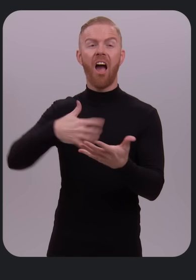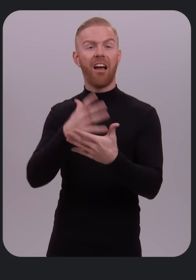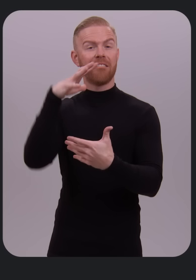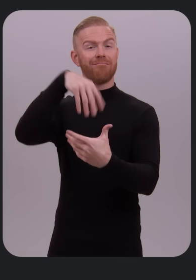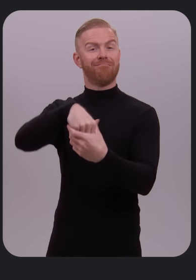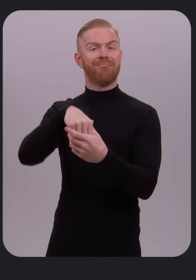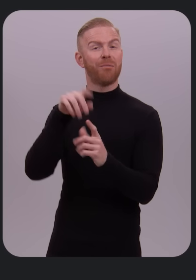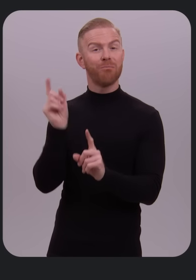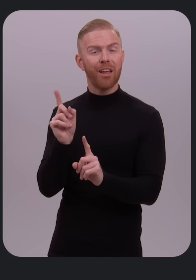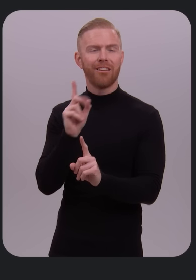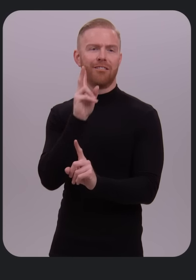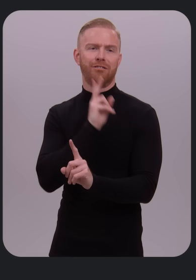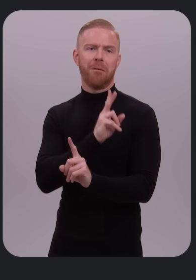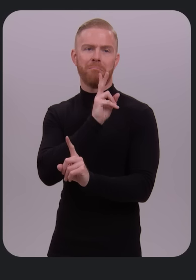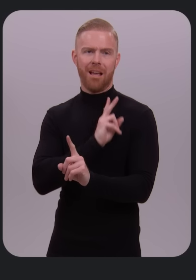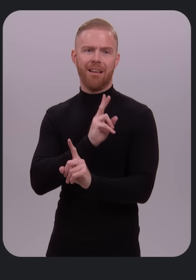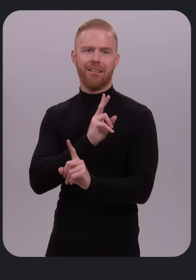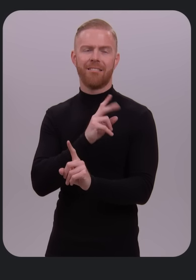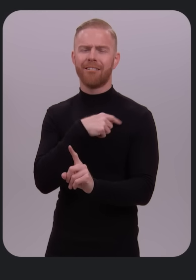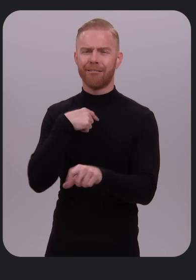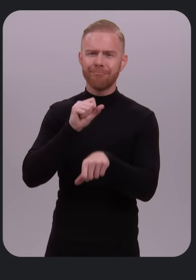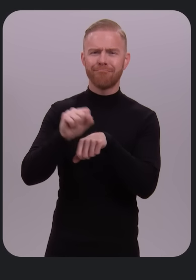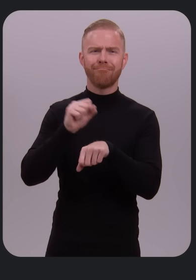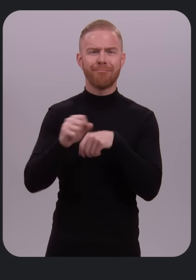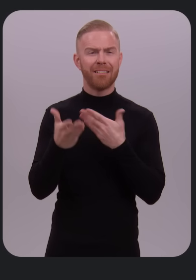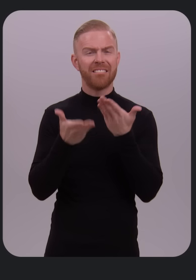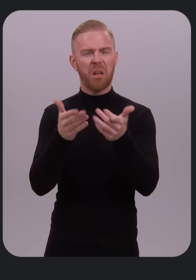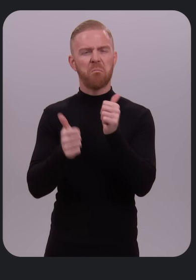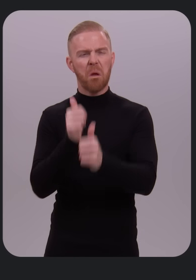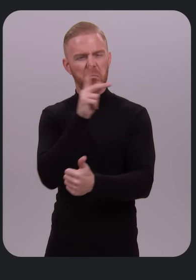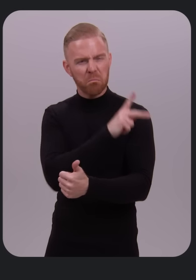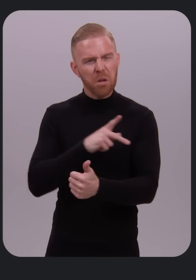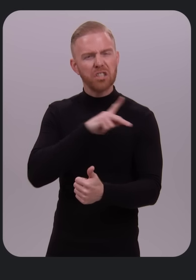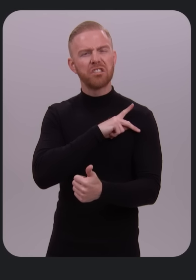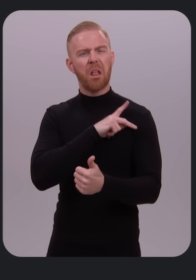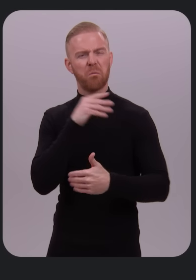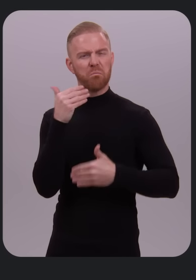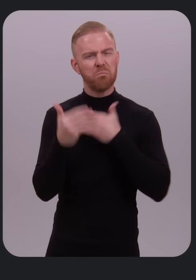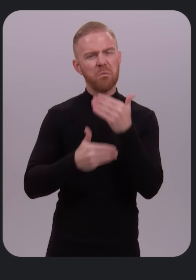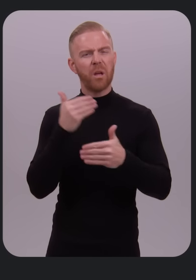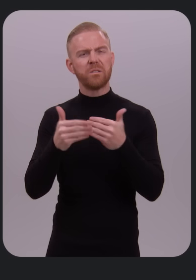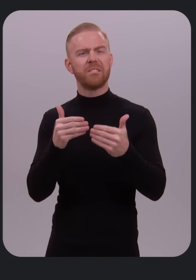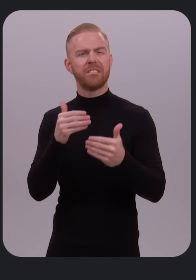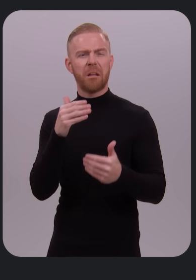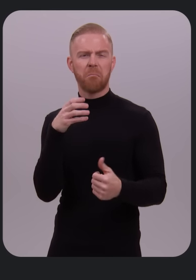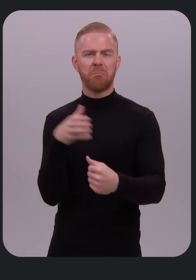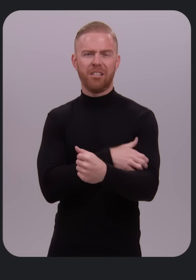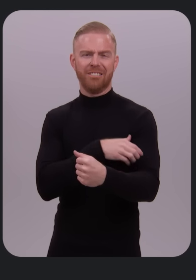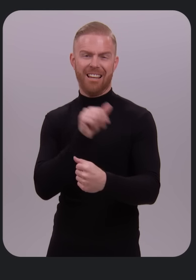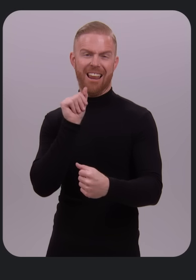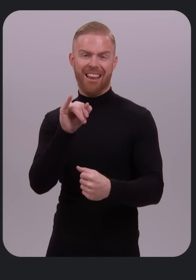as we work to deliver the most personal, proactive, and powerful AI assistant.